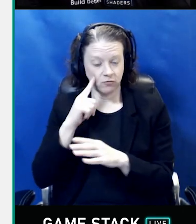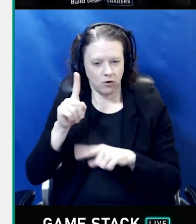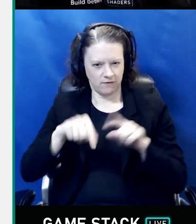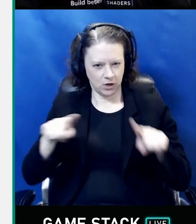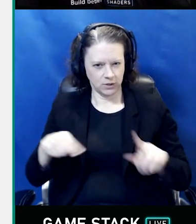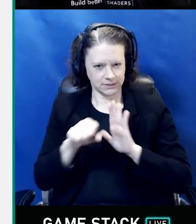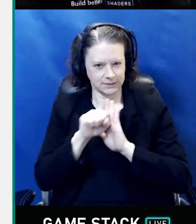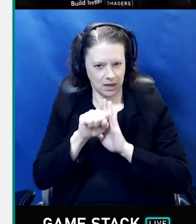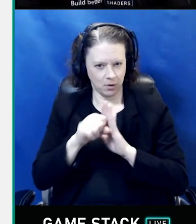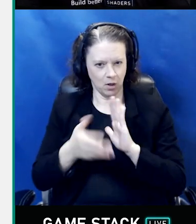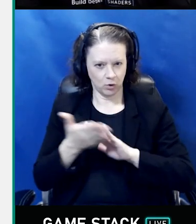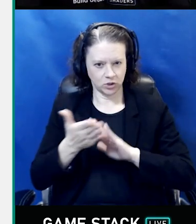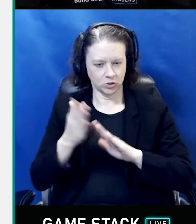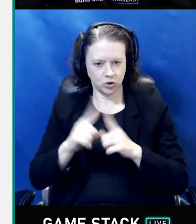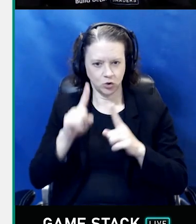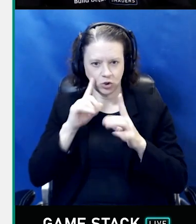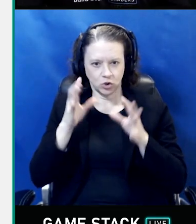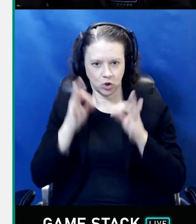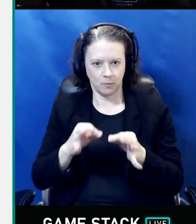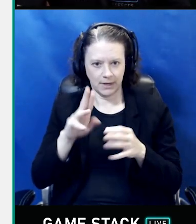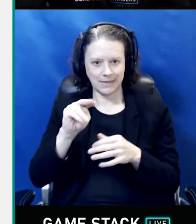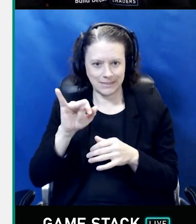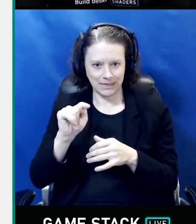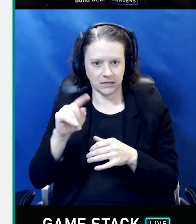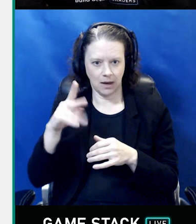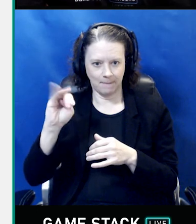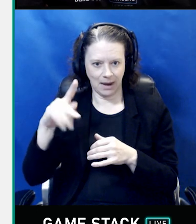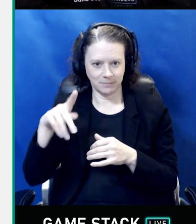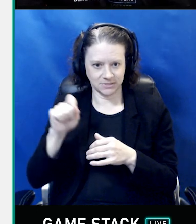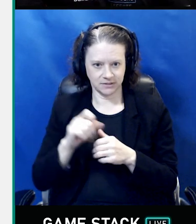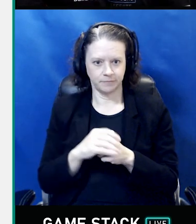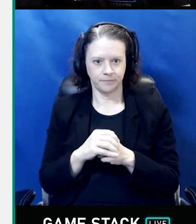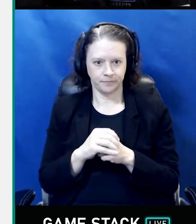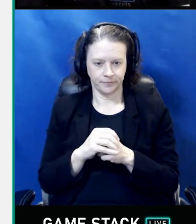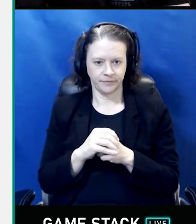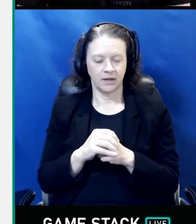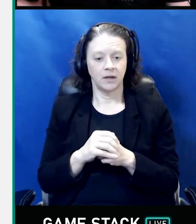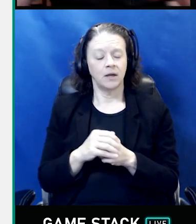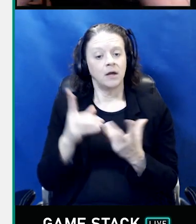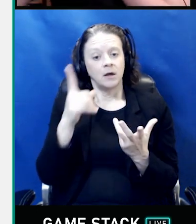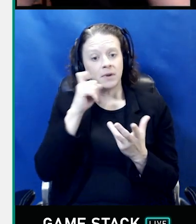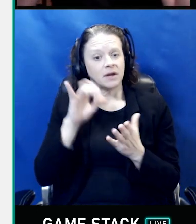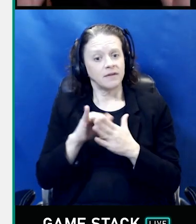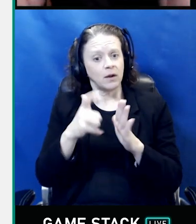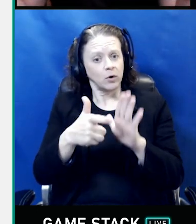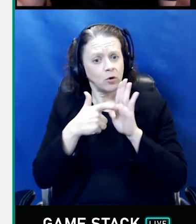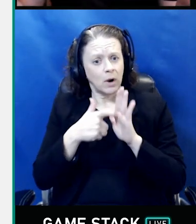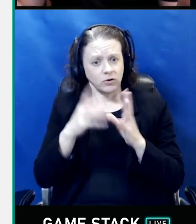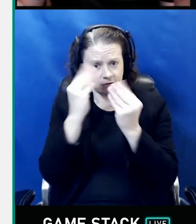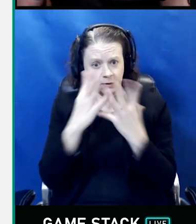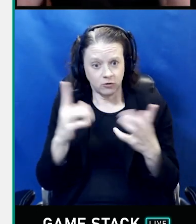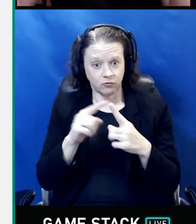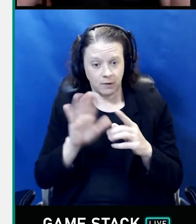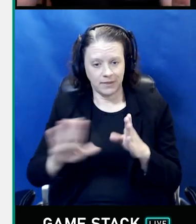mipmaps. So because they require this information from their neighbors, they have to be at the same point in the program,